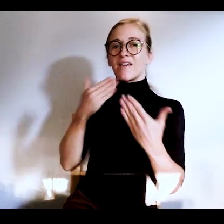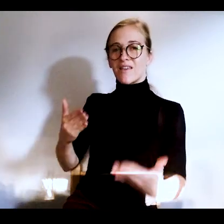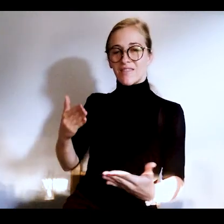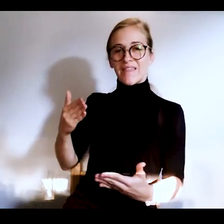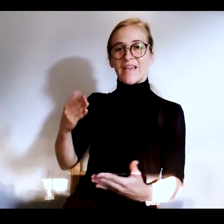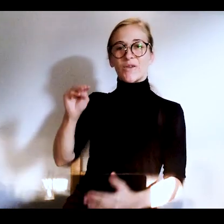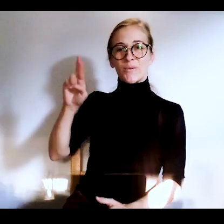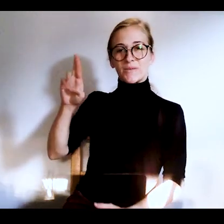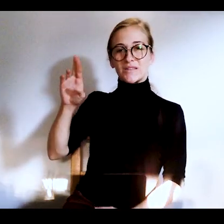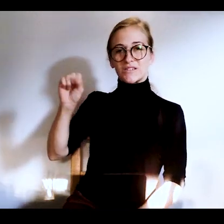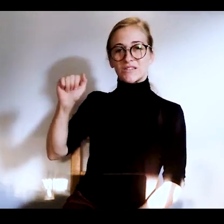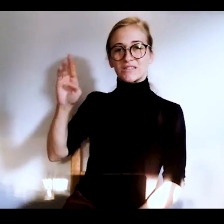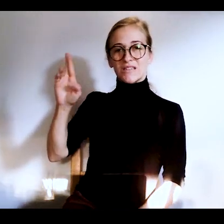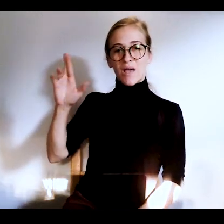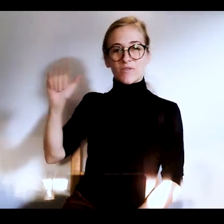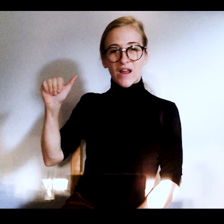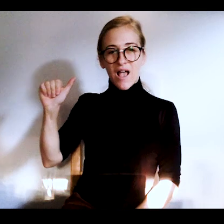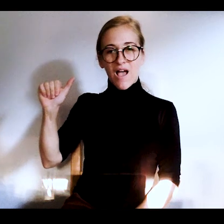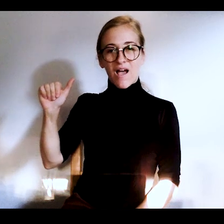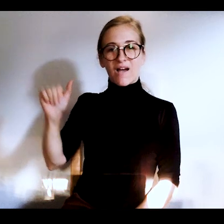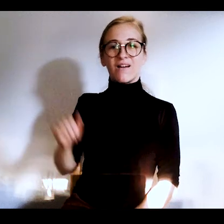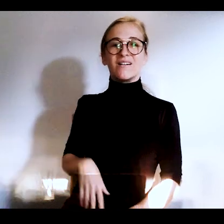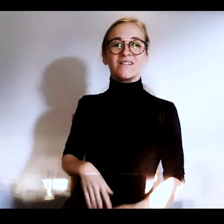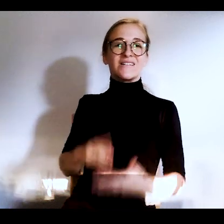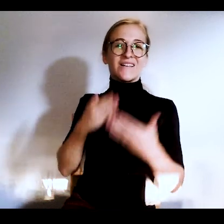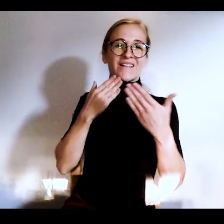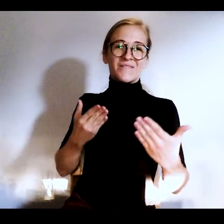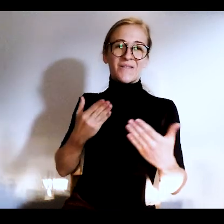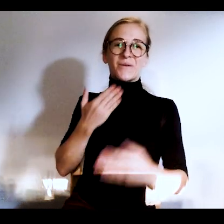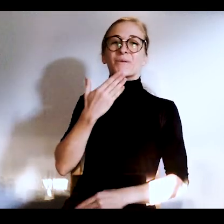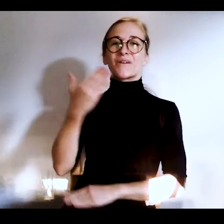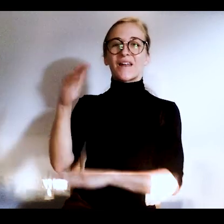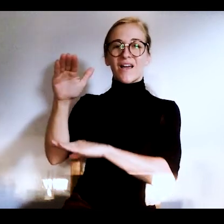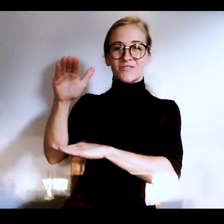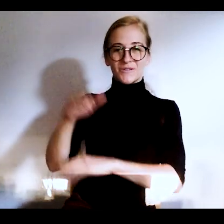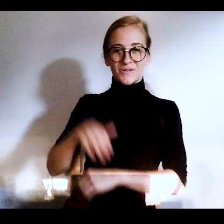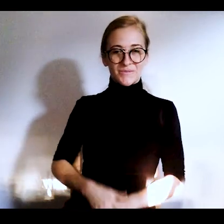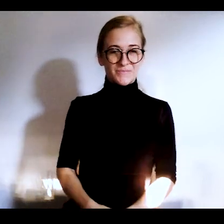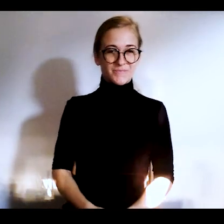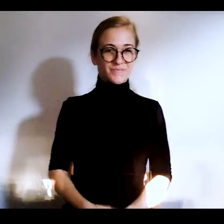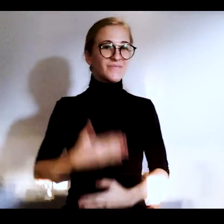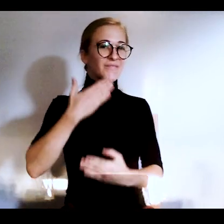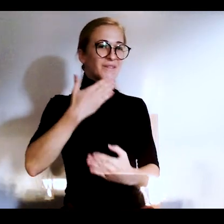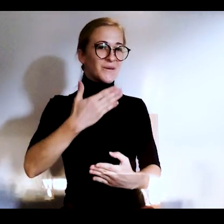Thank you very much and I hope to have you on here again. Good afternoon! Thanks.